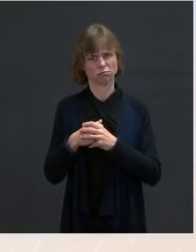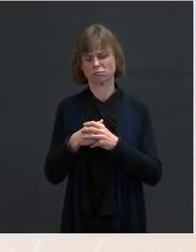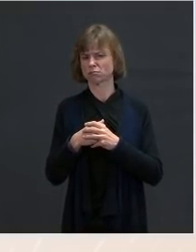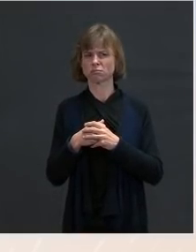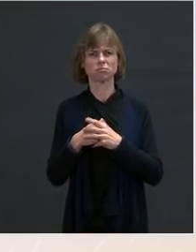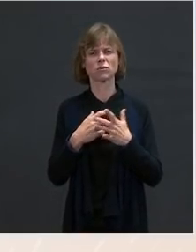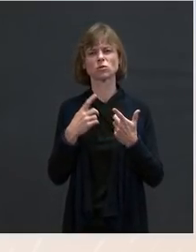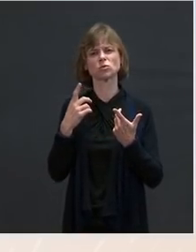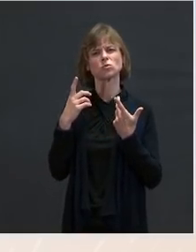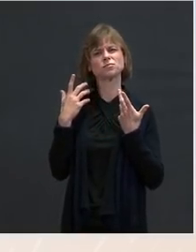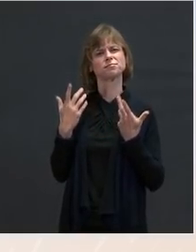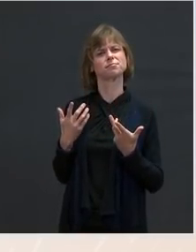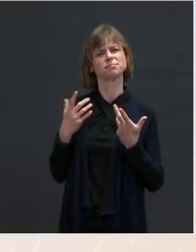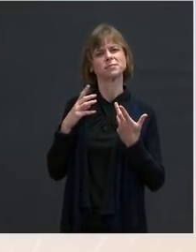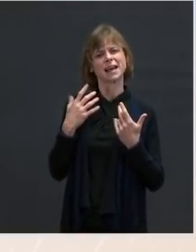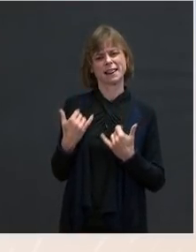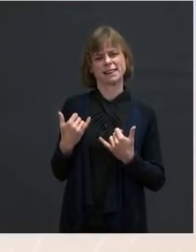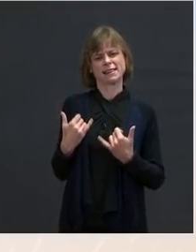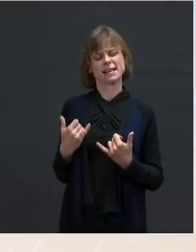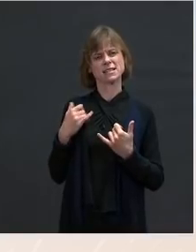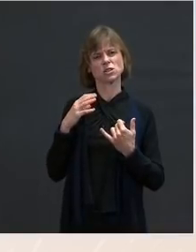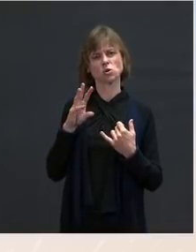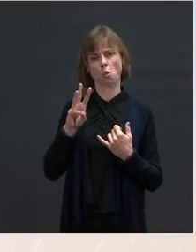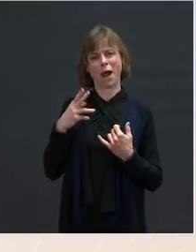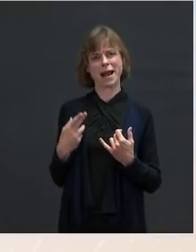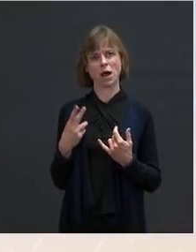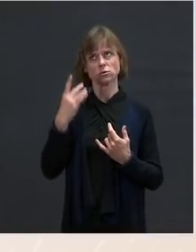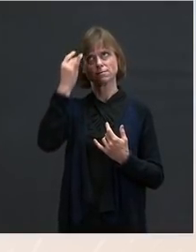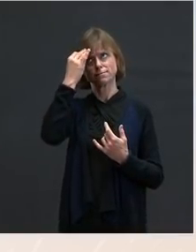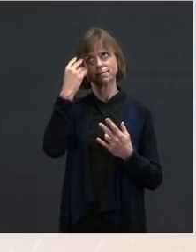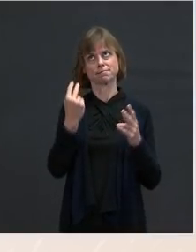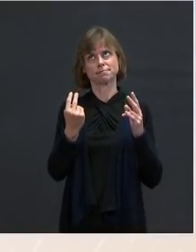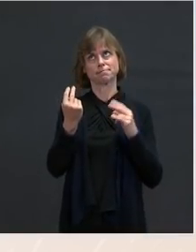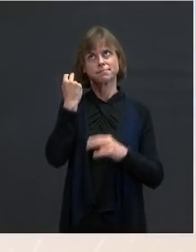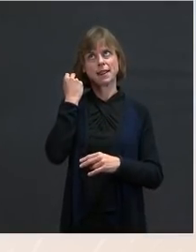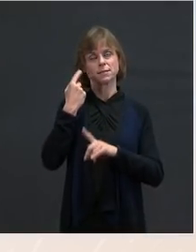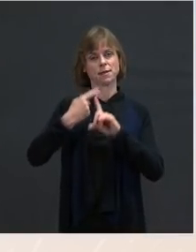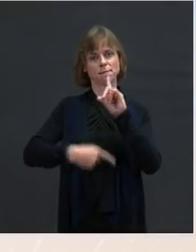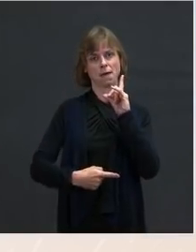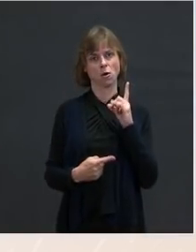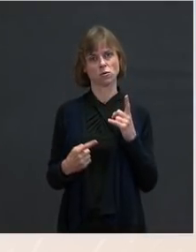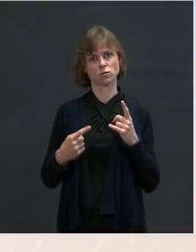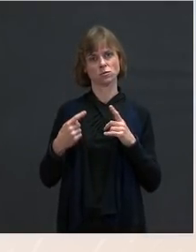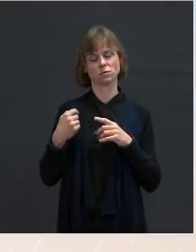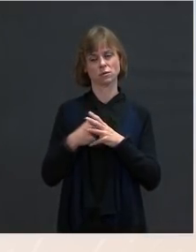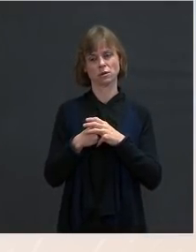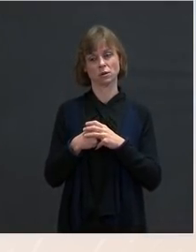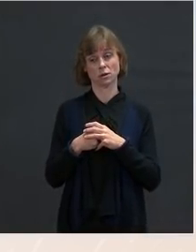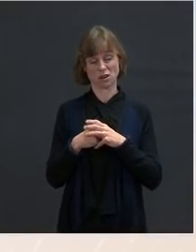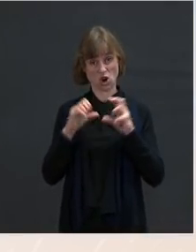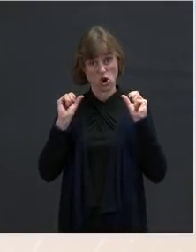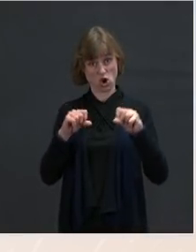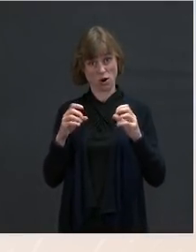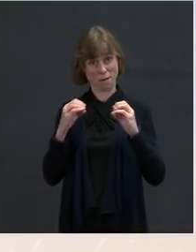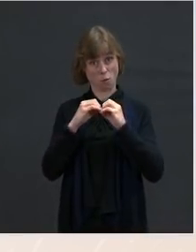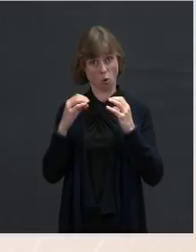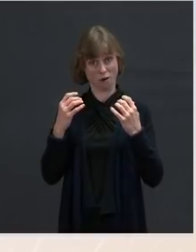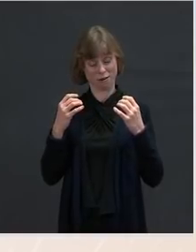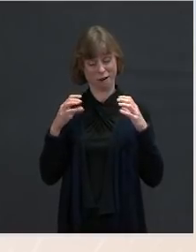having on the last month, as we ask as a country, "Could more have been done?" As Dr. Fauci said today, it didn't have to be this bad.